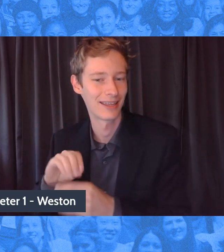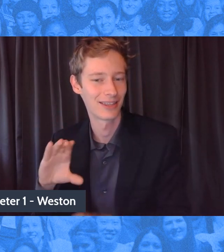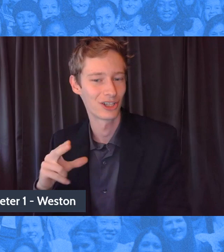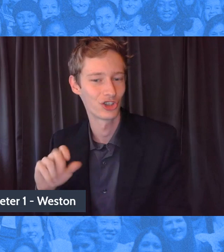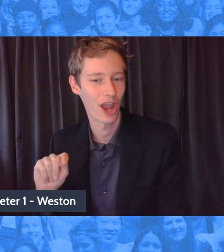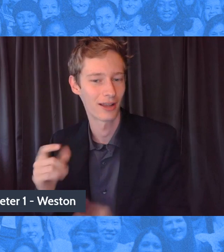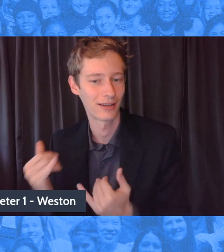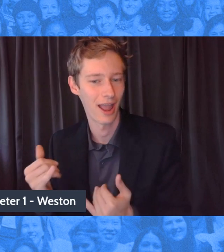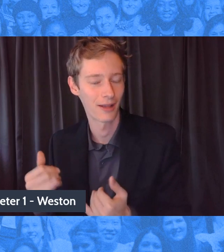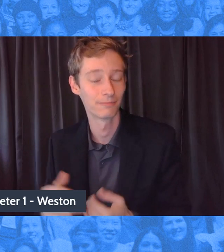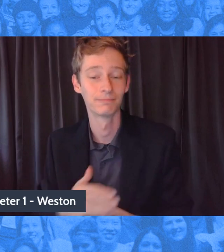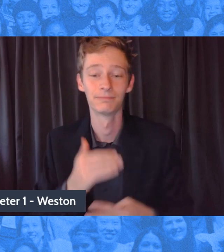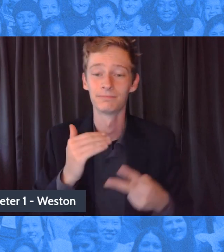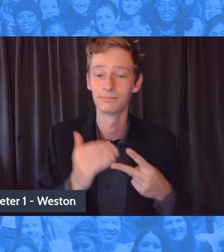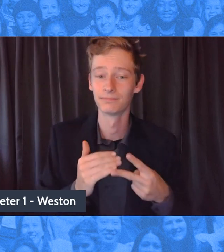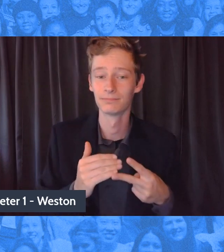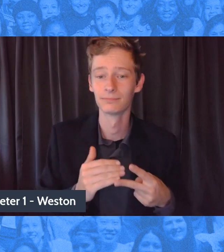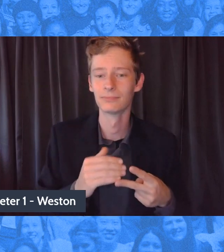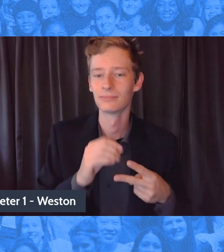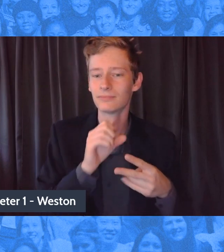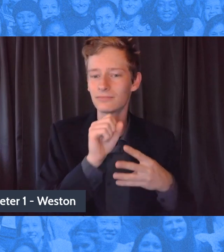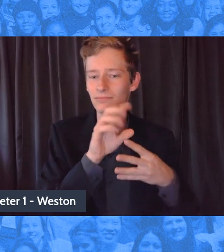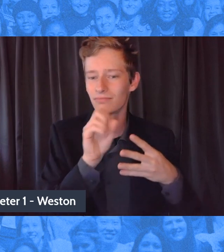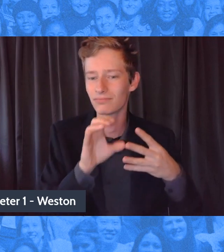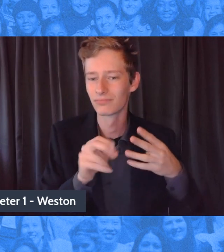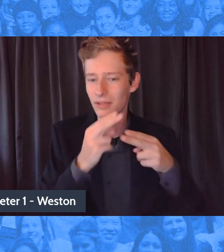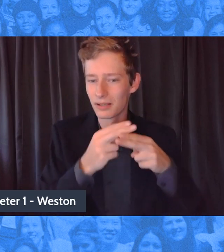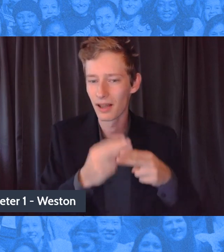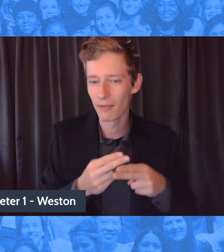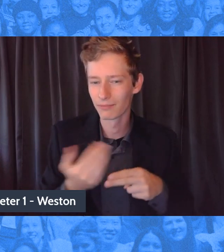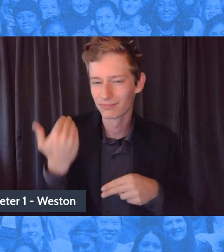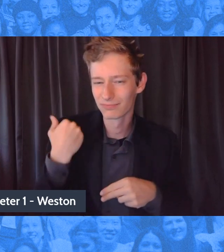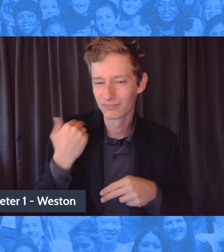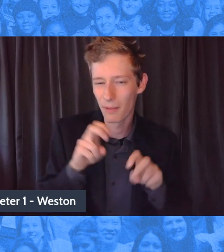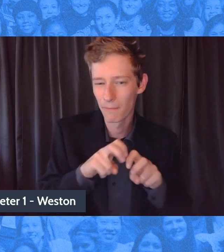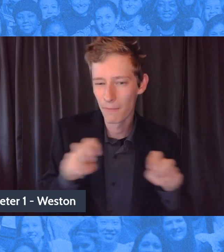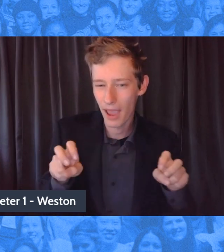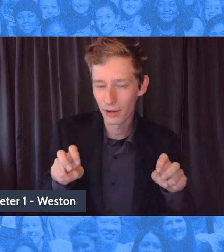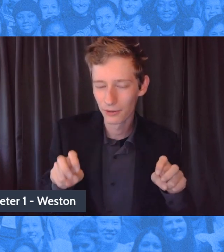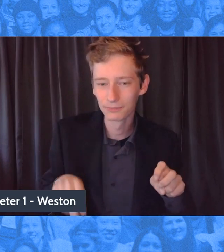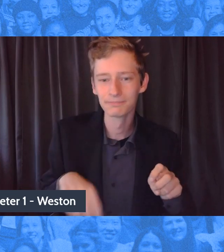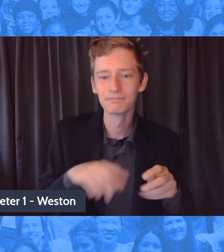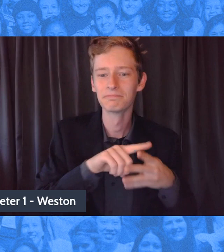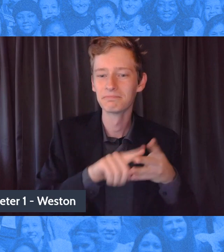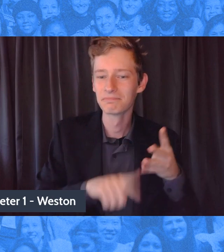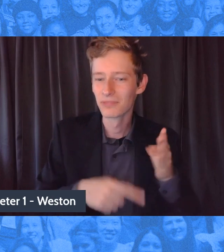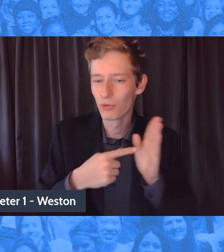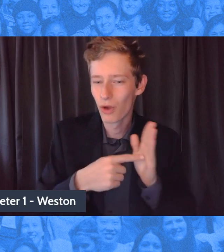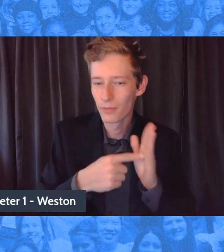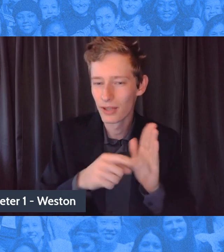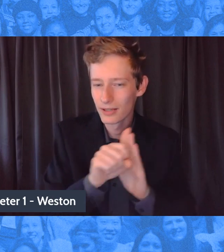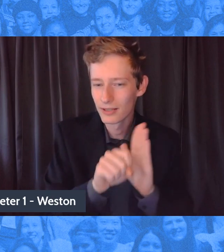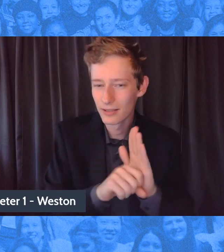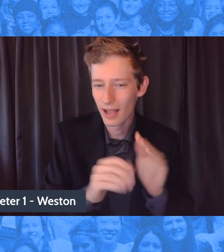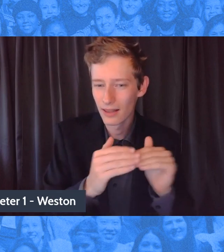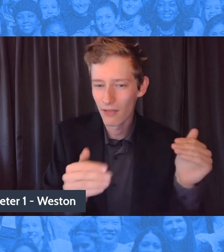assembly woman, Shondra Armstrong, Summers Armstrong, State Senator Victoria Steele and State Senator Stephanie Chang